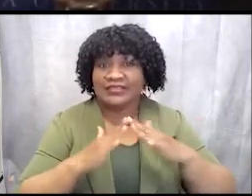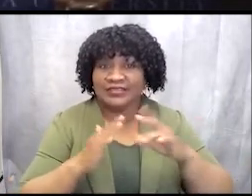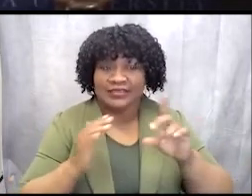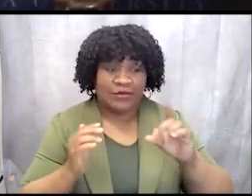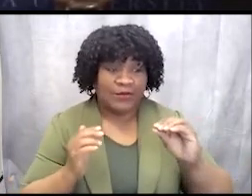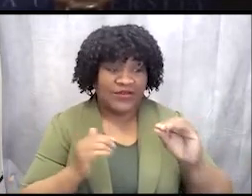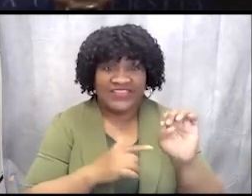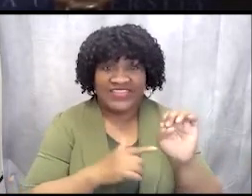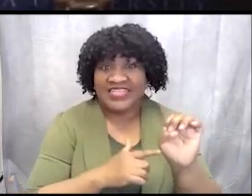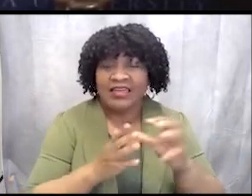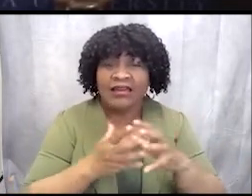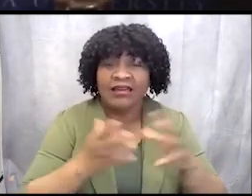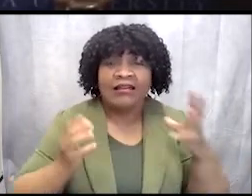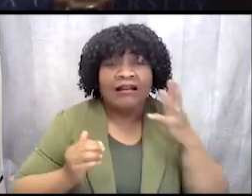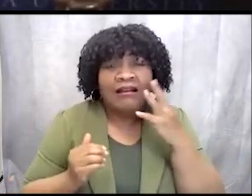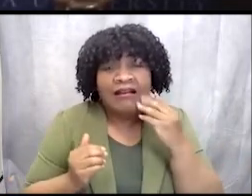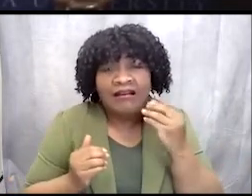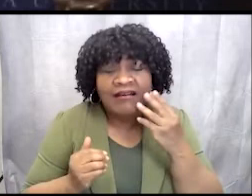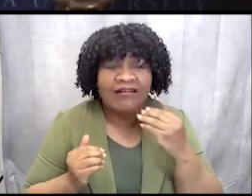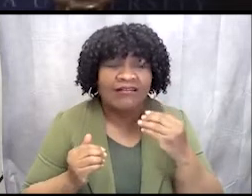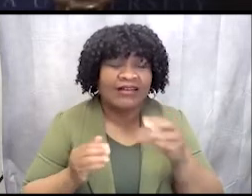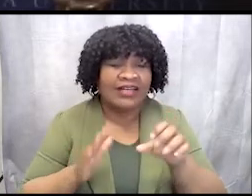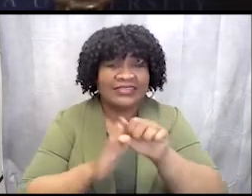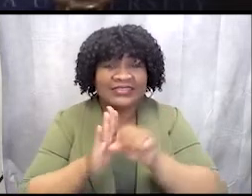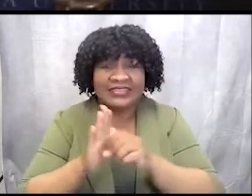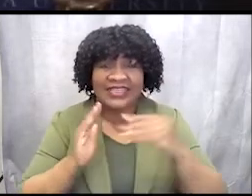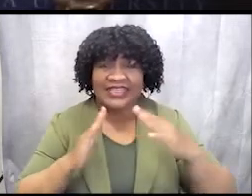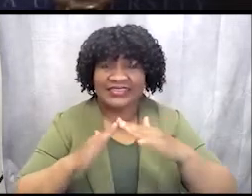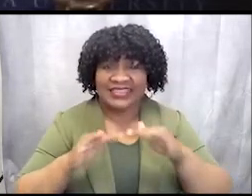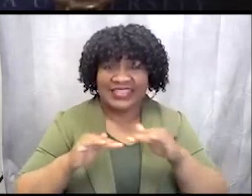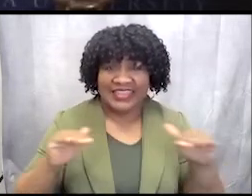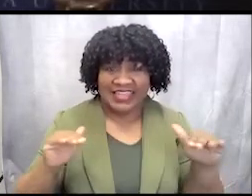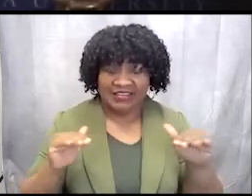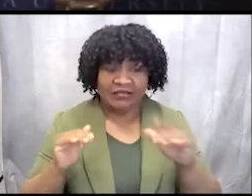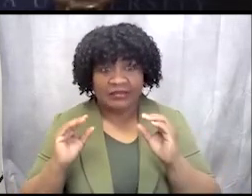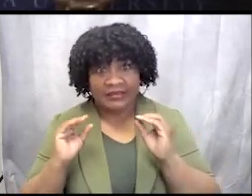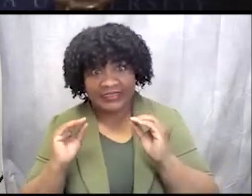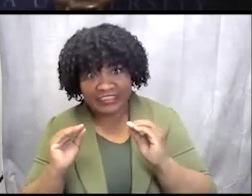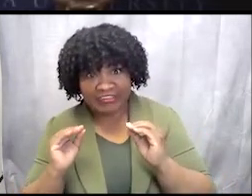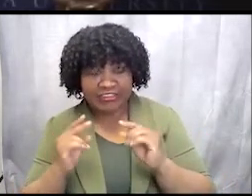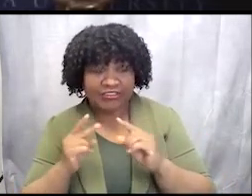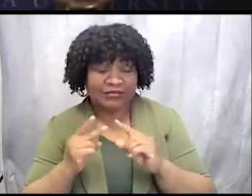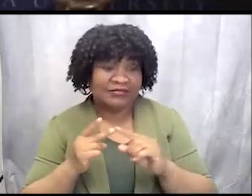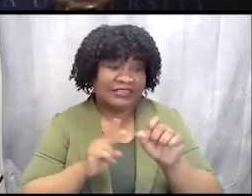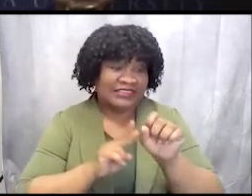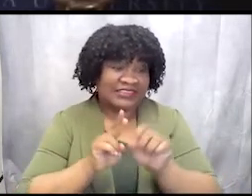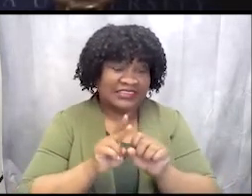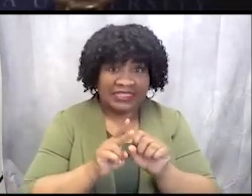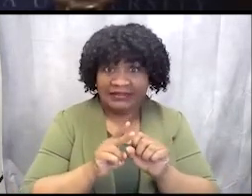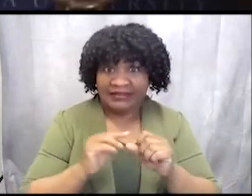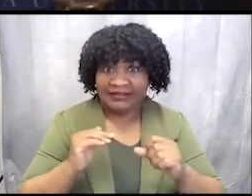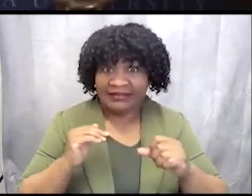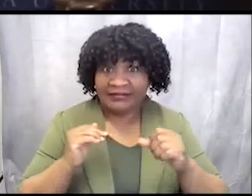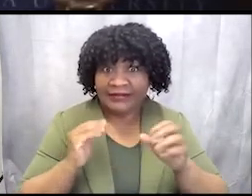and has vast experience at the city and state levels, ranging from teacher to state assistant commissioner.